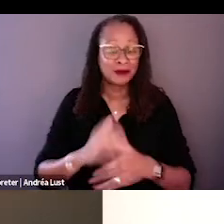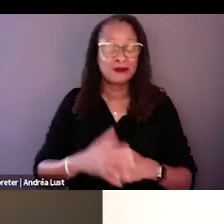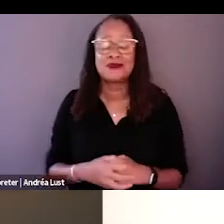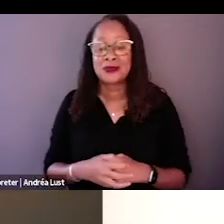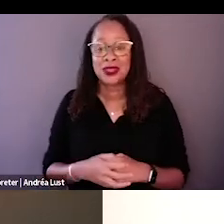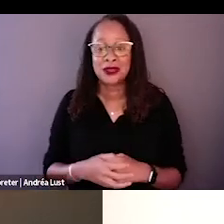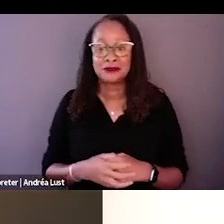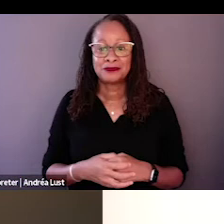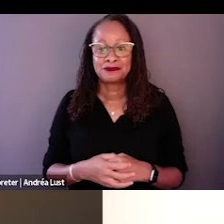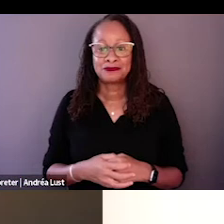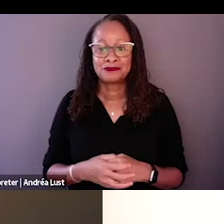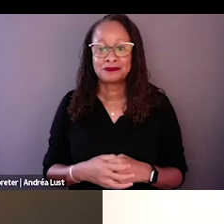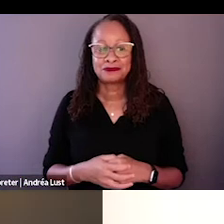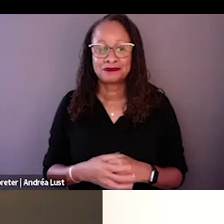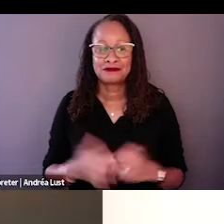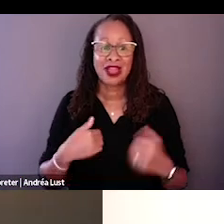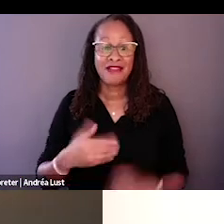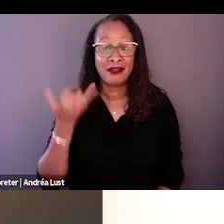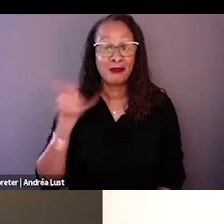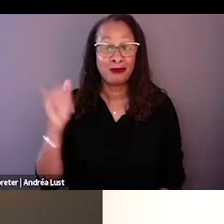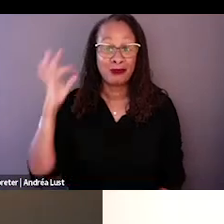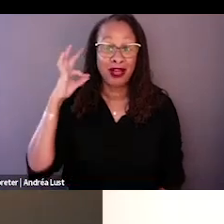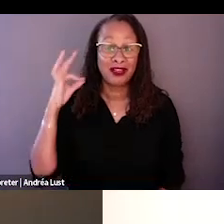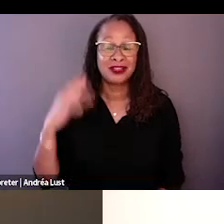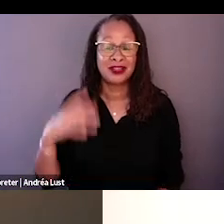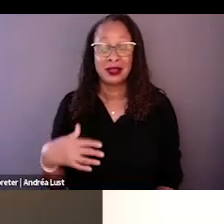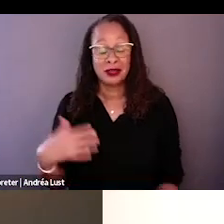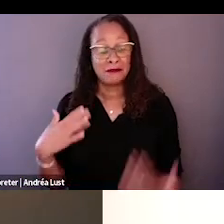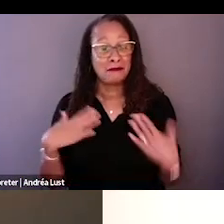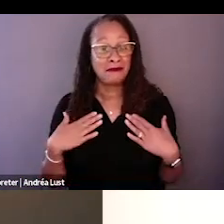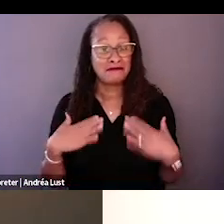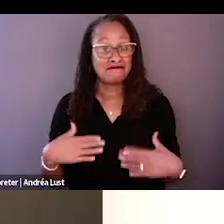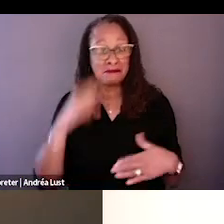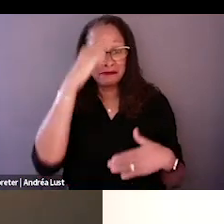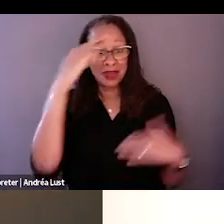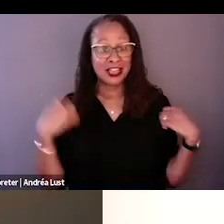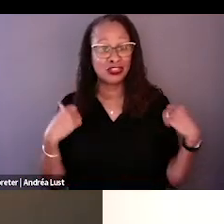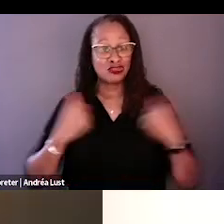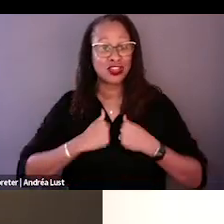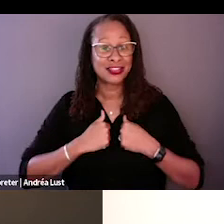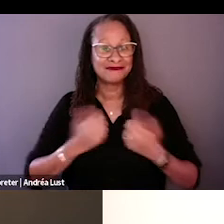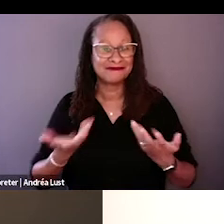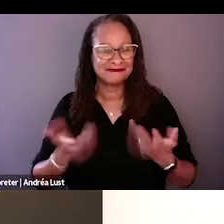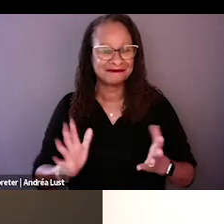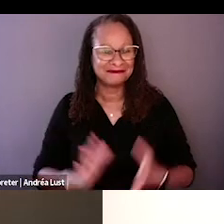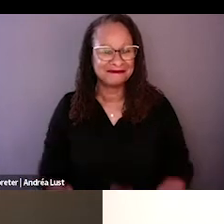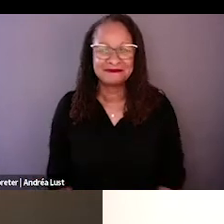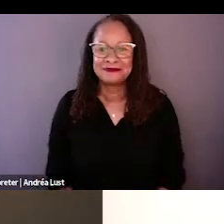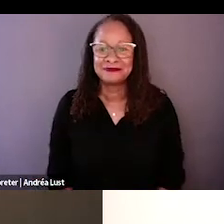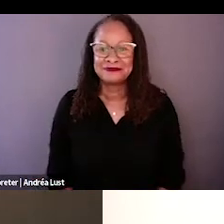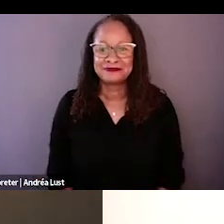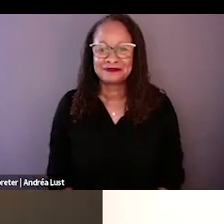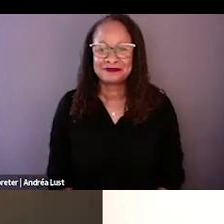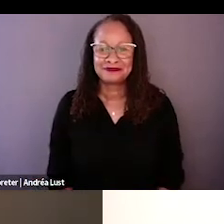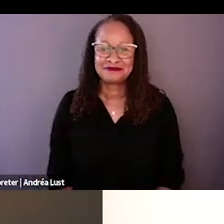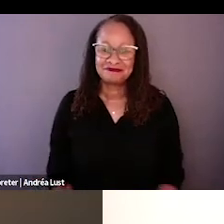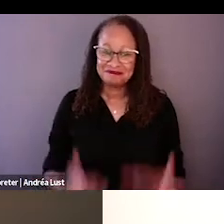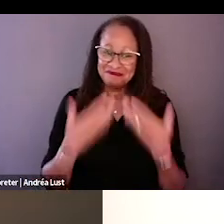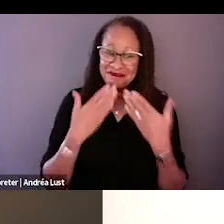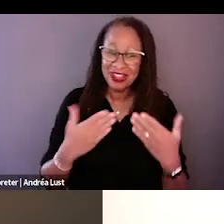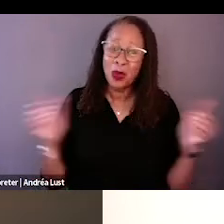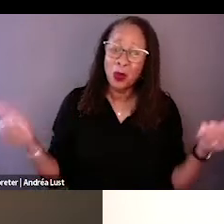Instead of going from deduction, you are going from induction and building from Three Minute